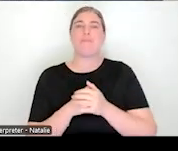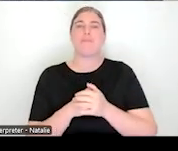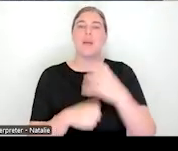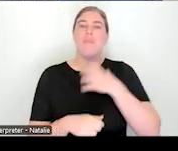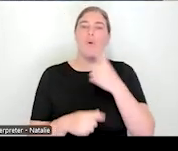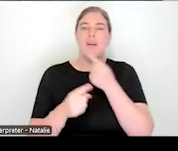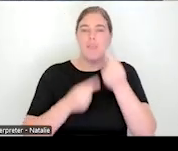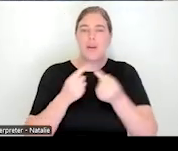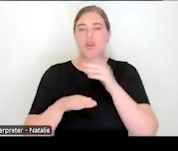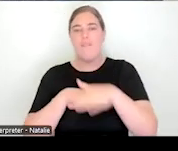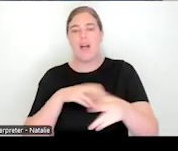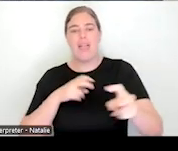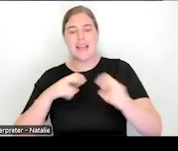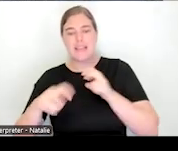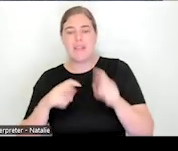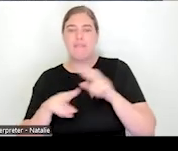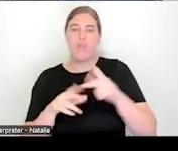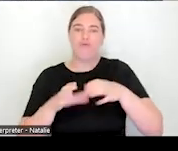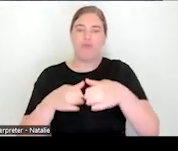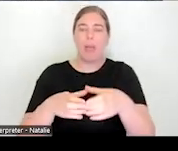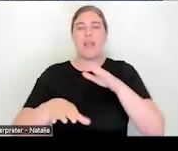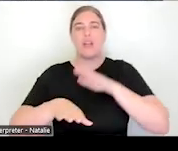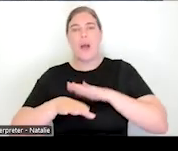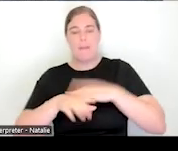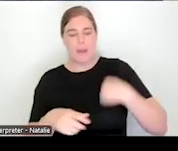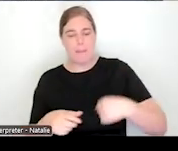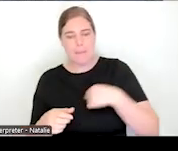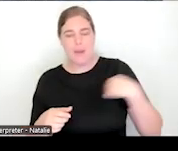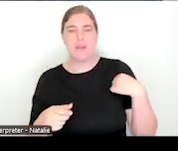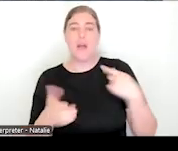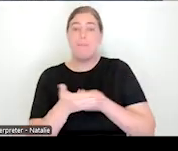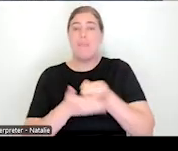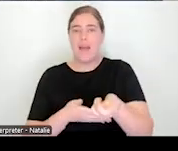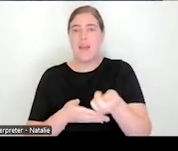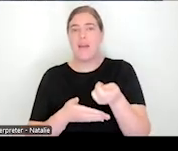activities of the group, the time commitment, remuneration and of course, how to take